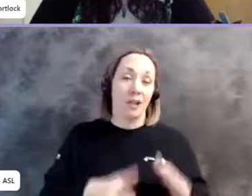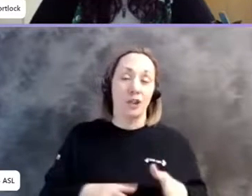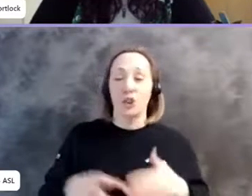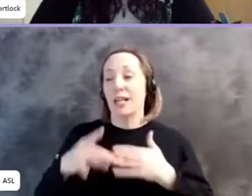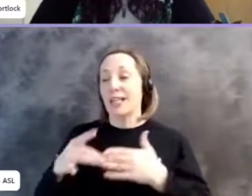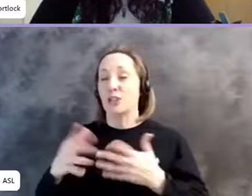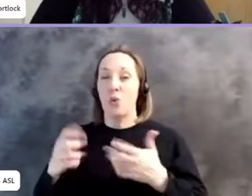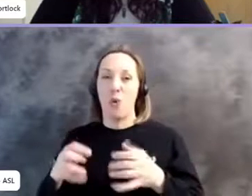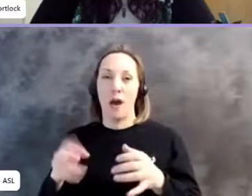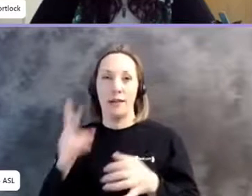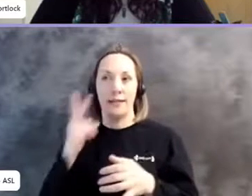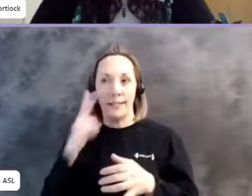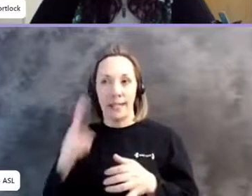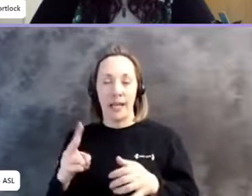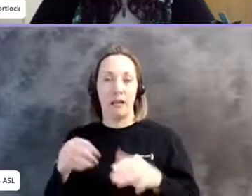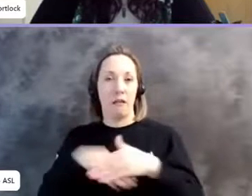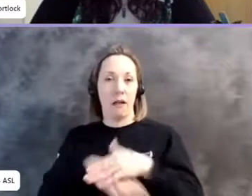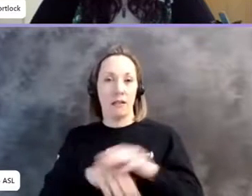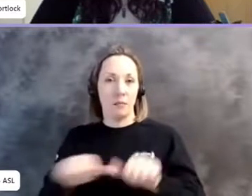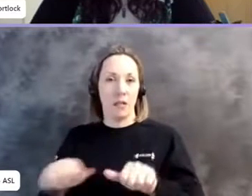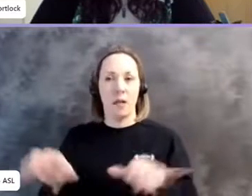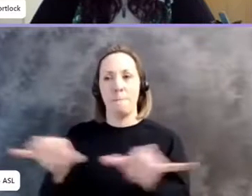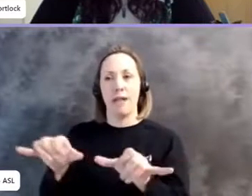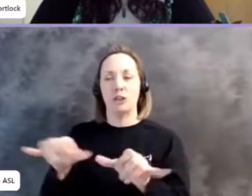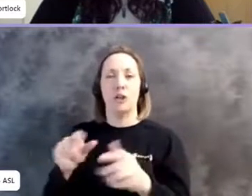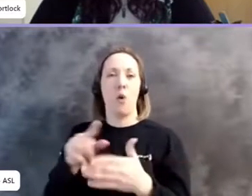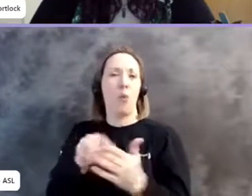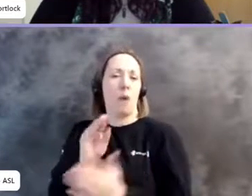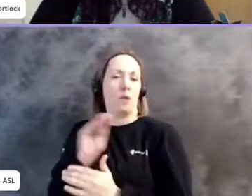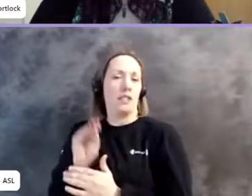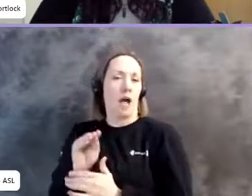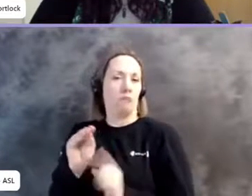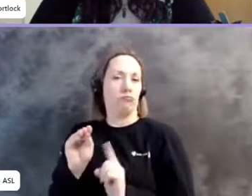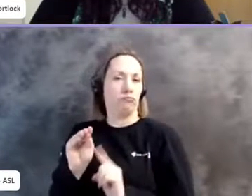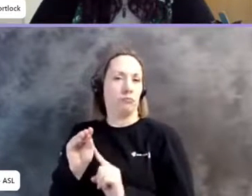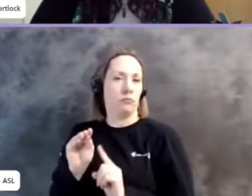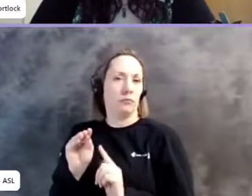[CHANDRA] There's so much digital transformation that needs to be done, and often